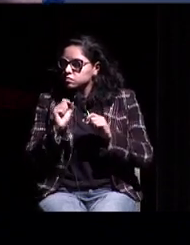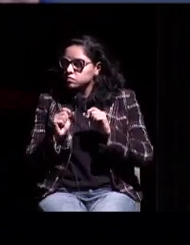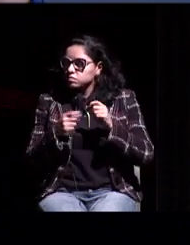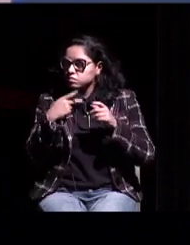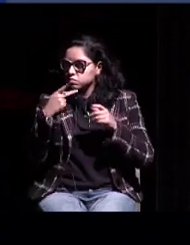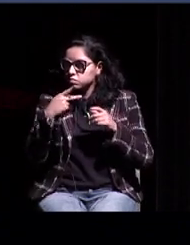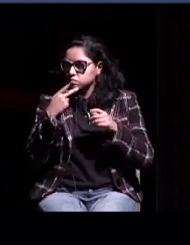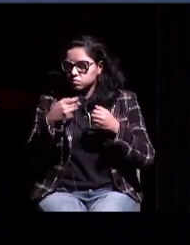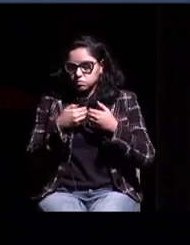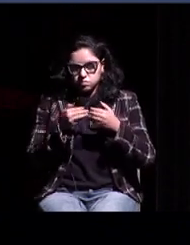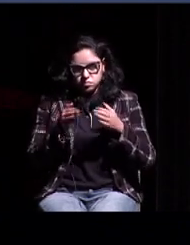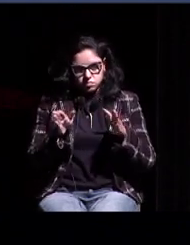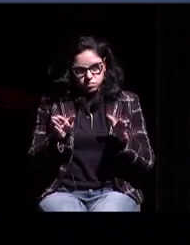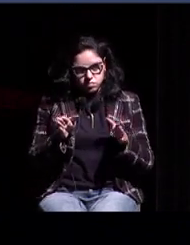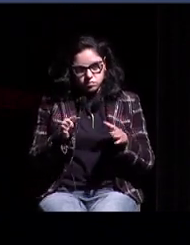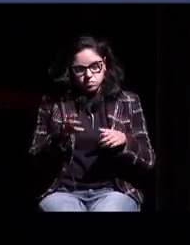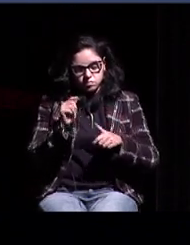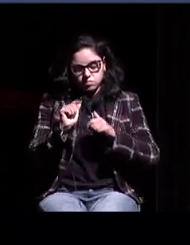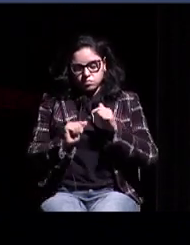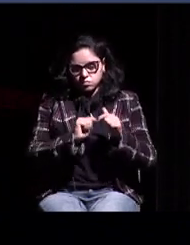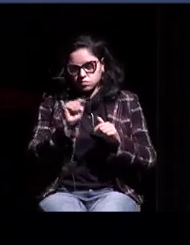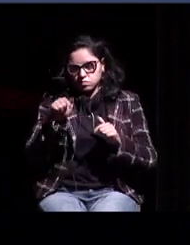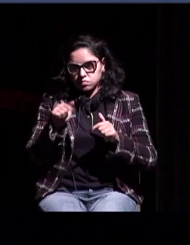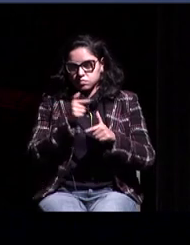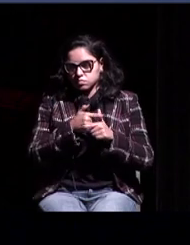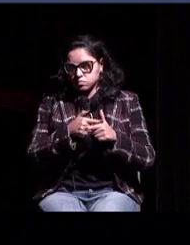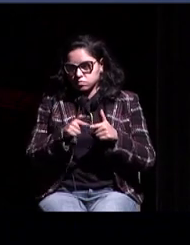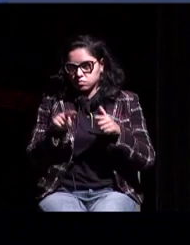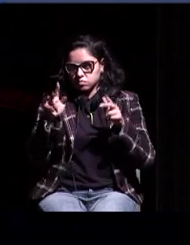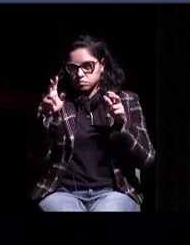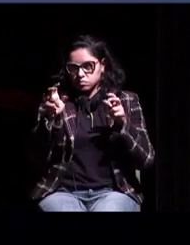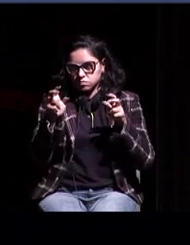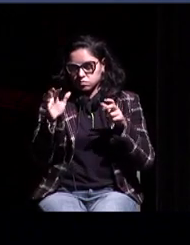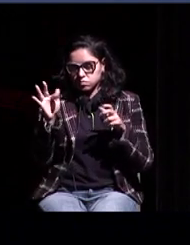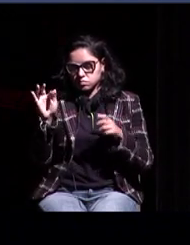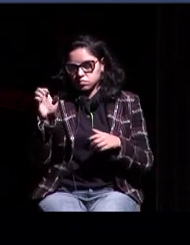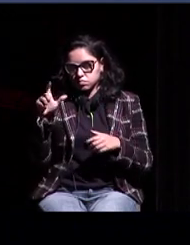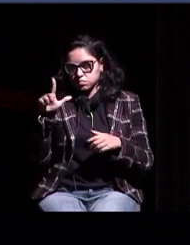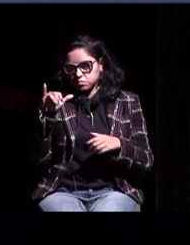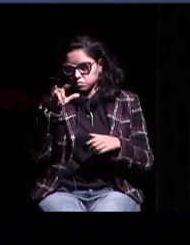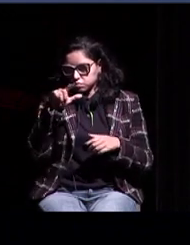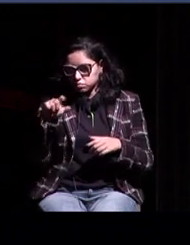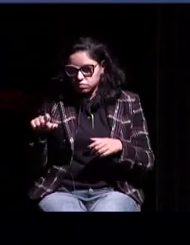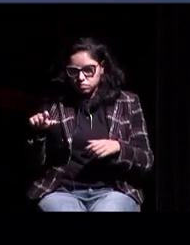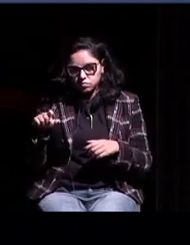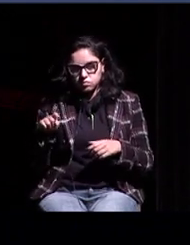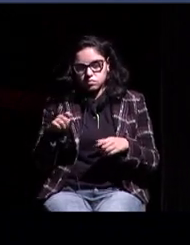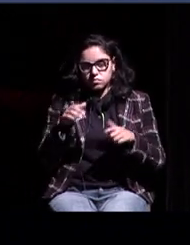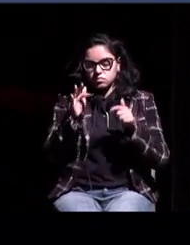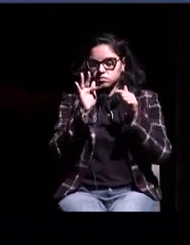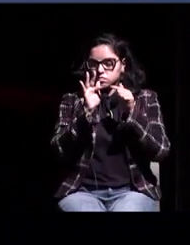we have been working on these issues. Felix Guattari and Gilles Deleuze, both French and white,